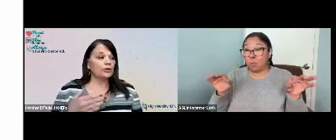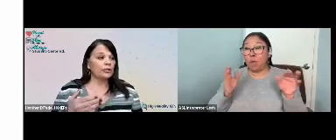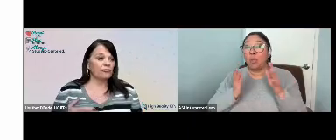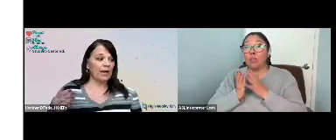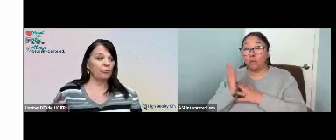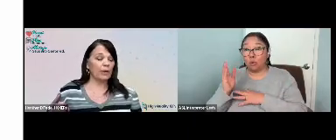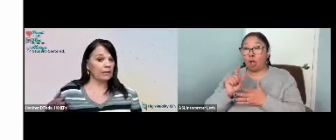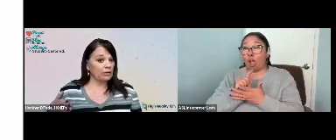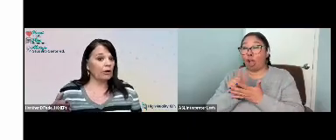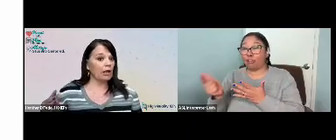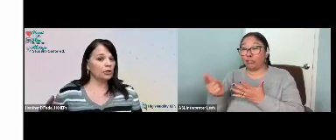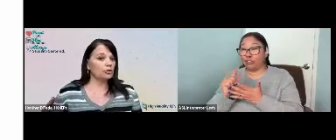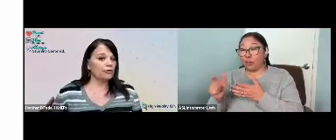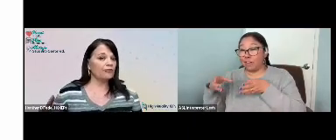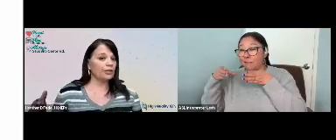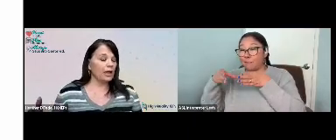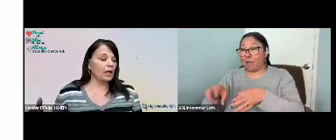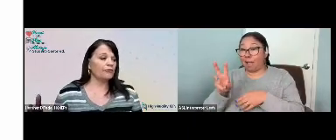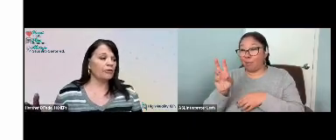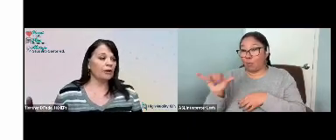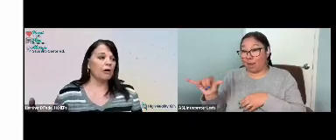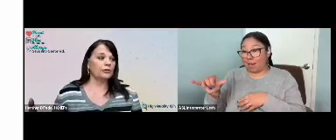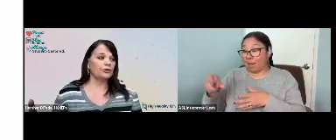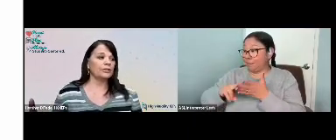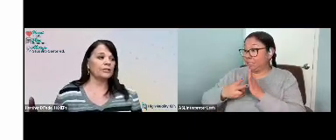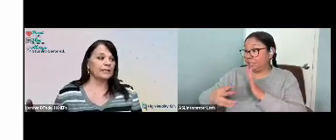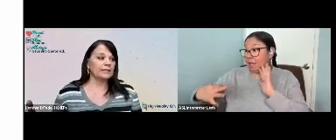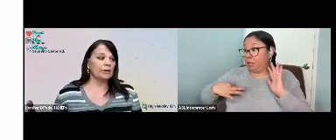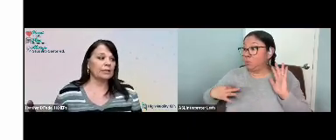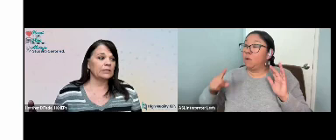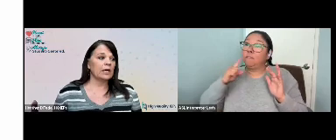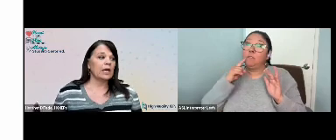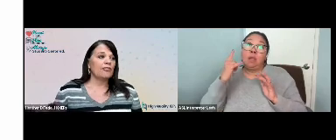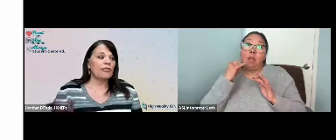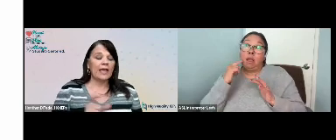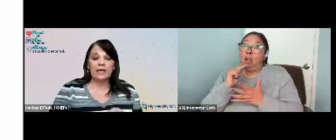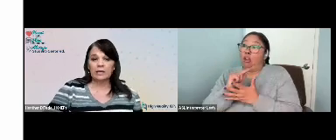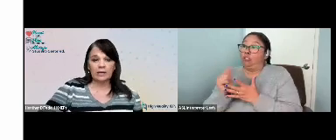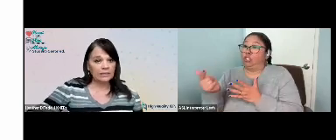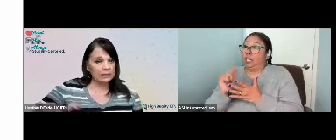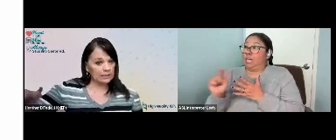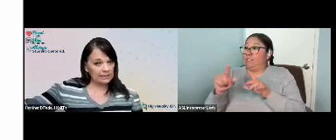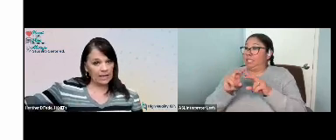um alternative pathway, meaning they're eligible for the California alternate assessment, they can